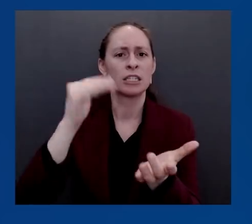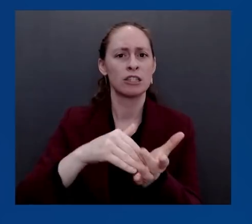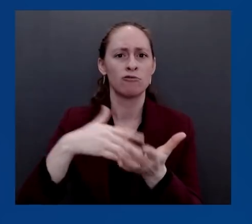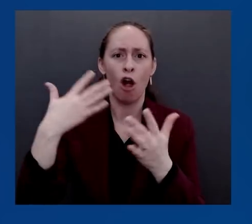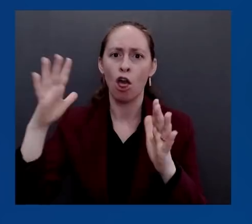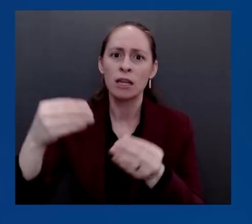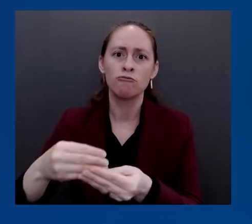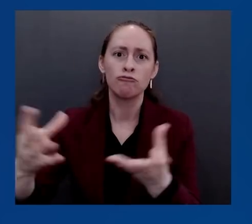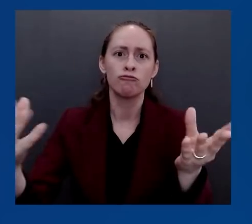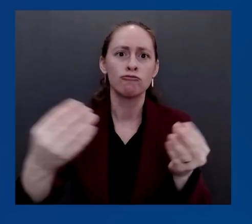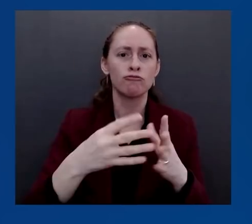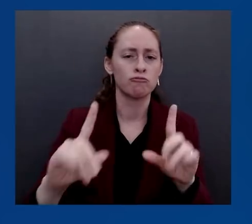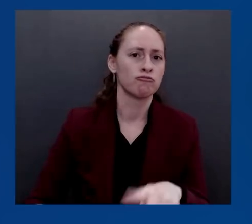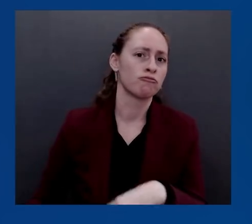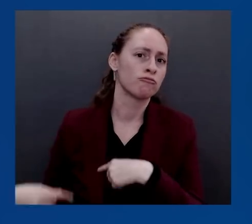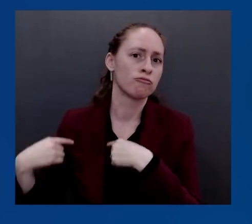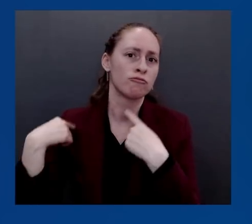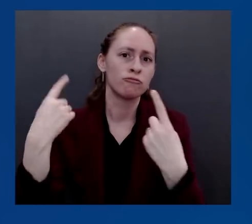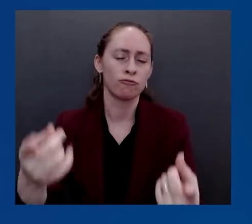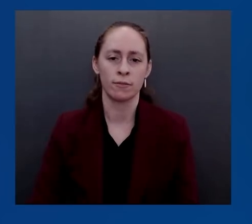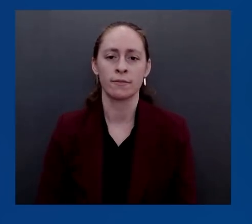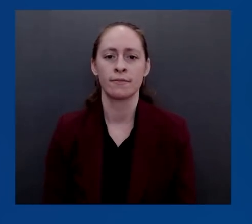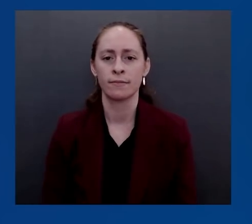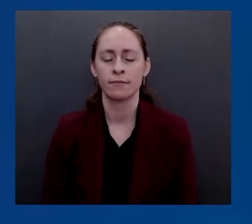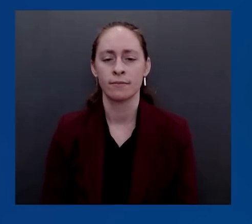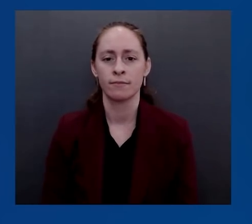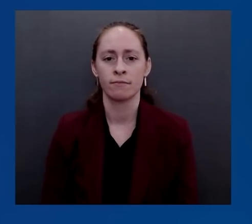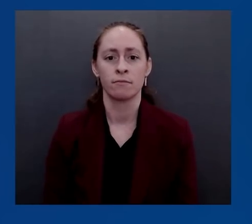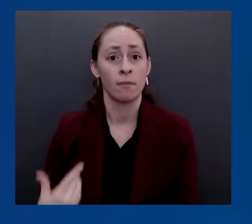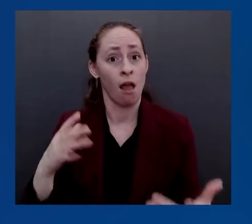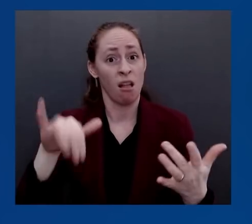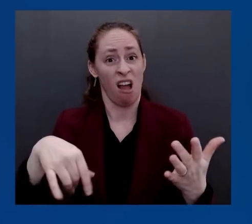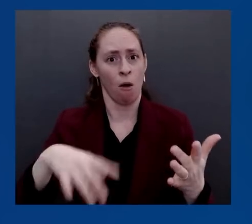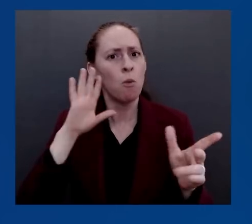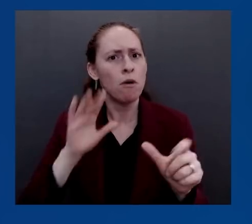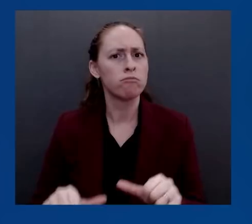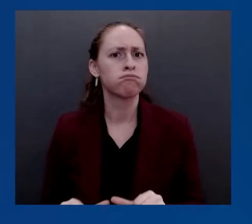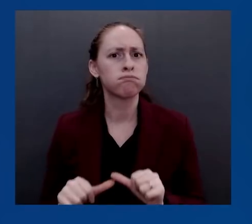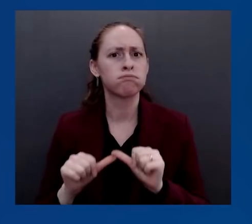We are now in the process of planning